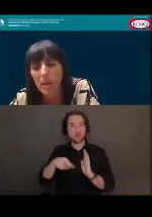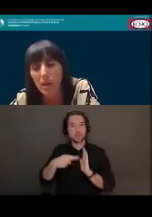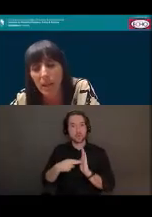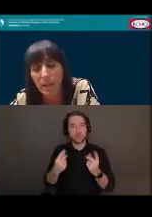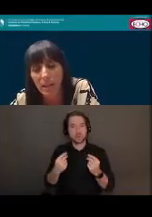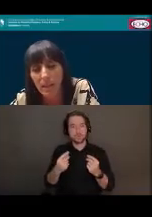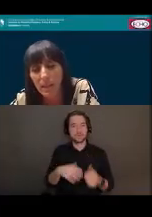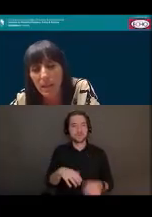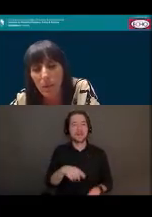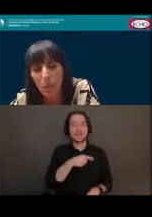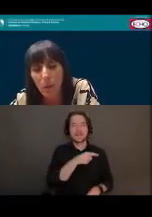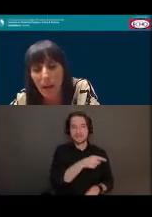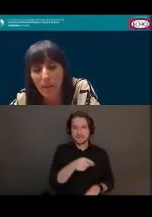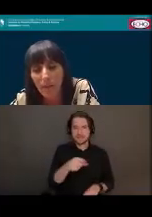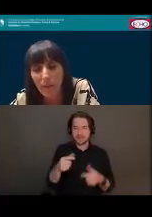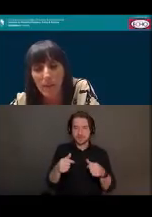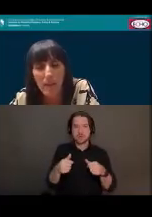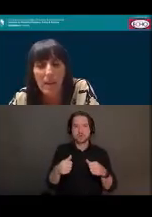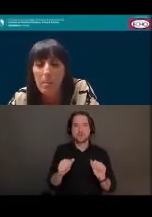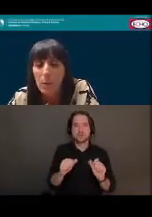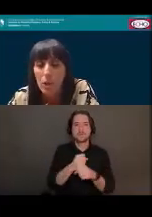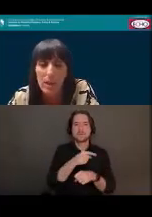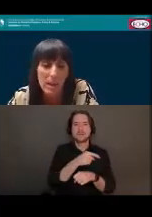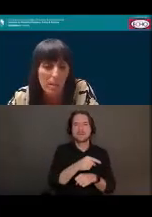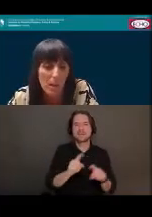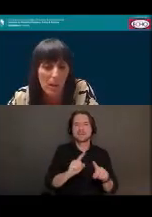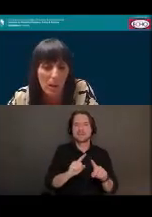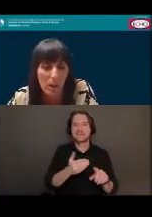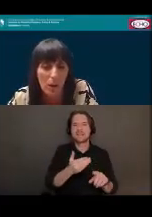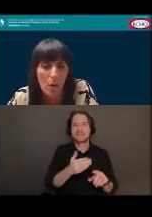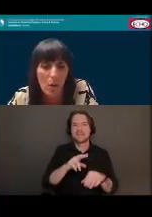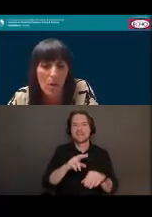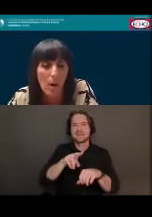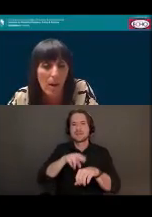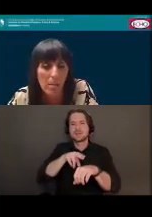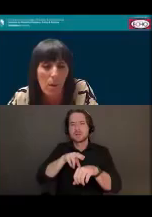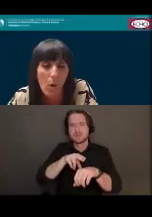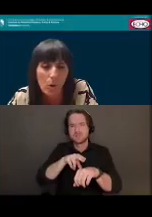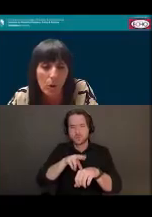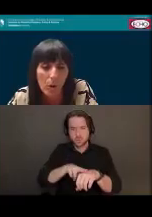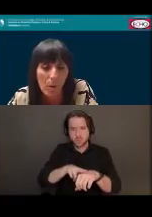the child is, rather than pushing them to look older or